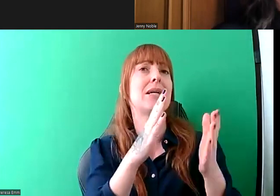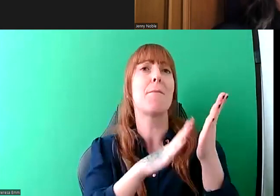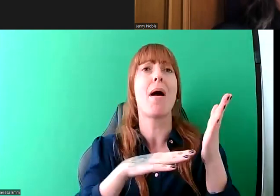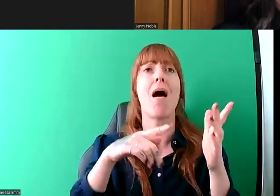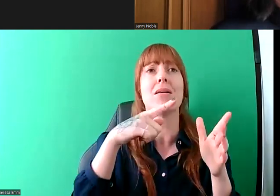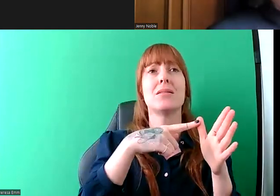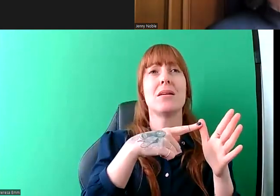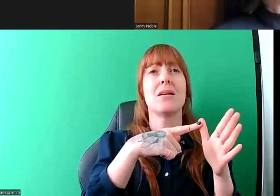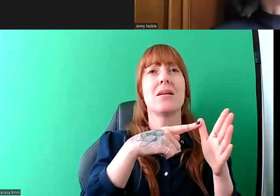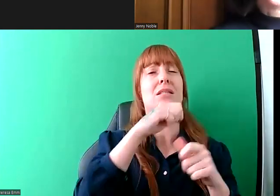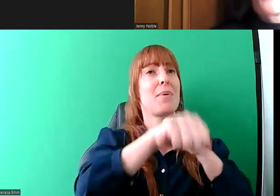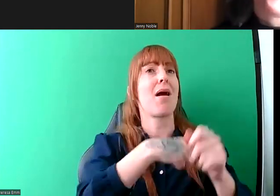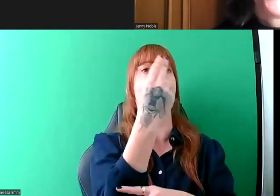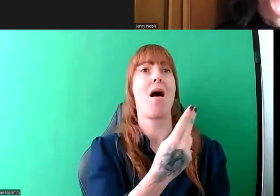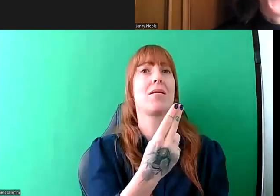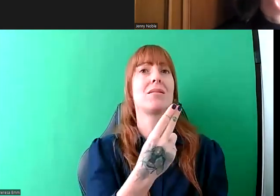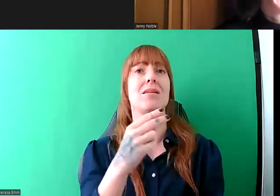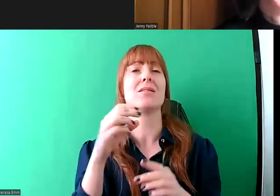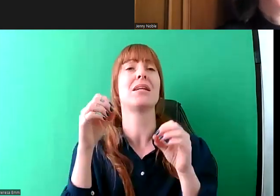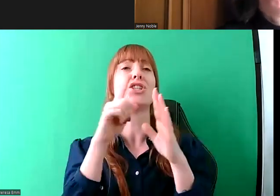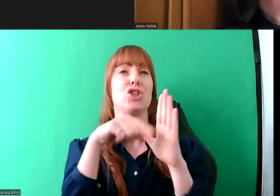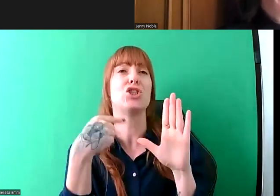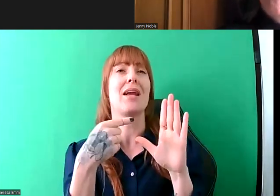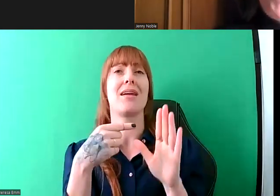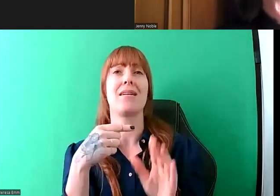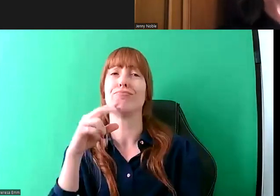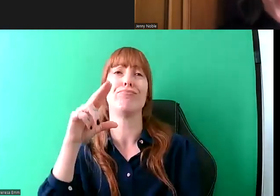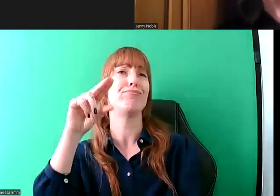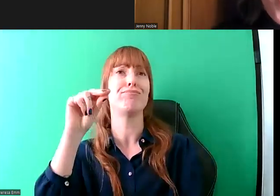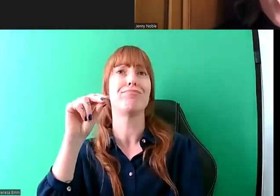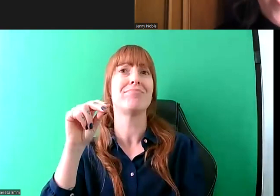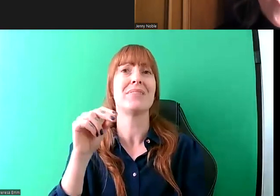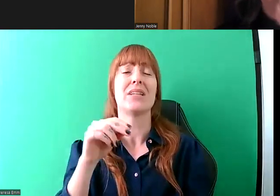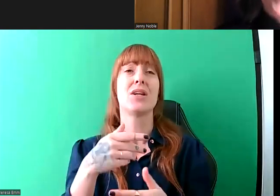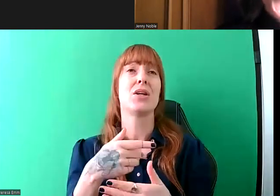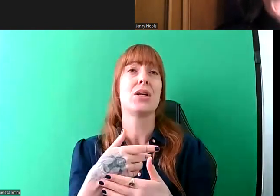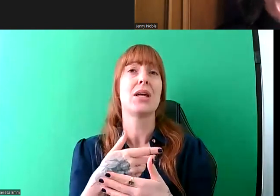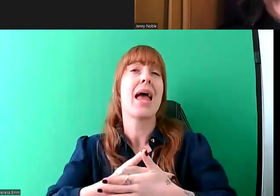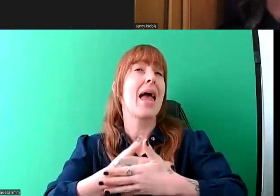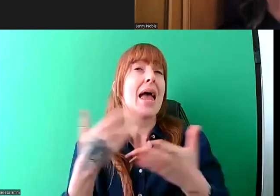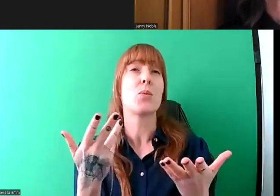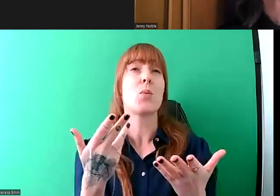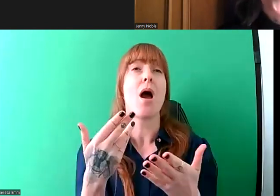Jenny: Oh goodness no, no. Anyone who's an art practitioner, in any form,